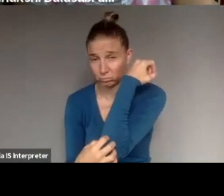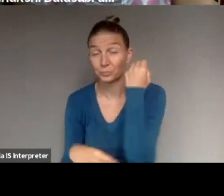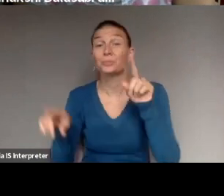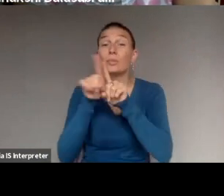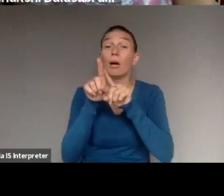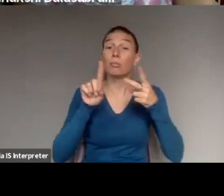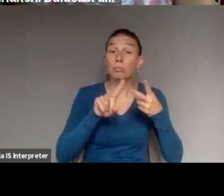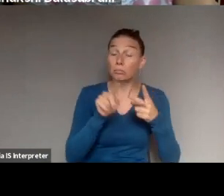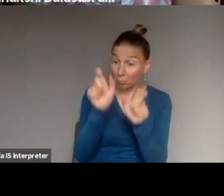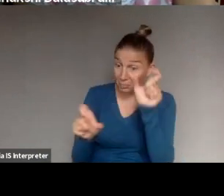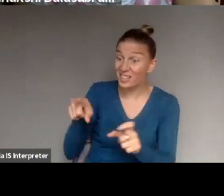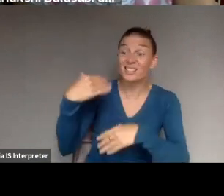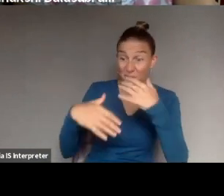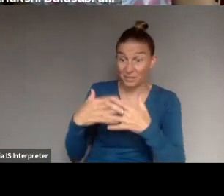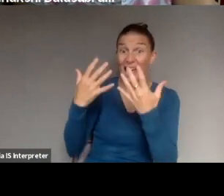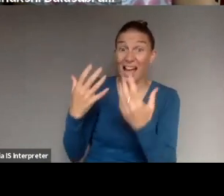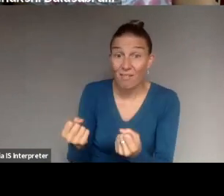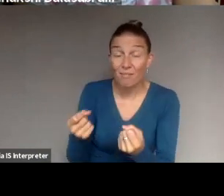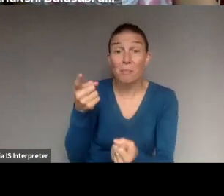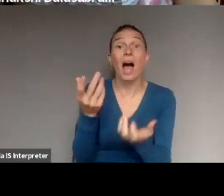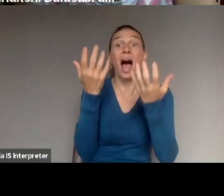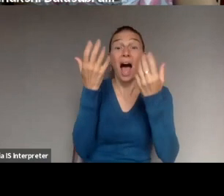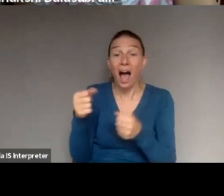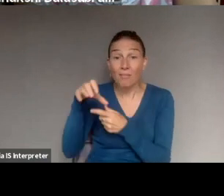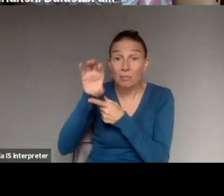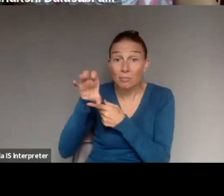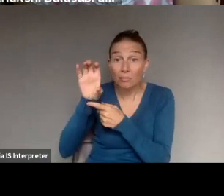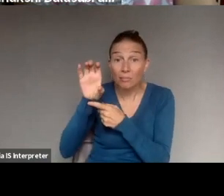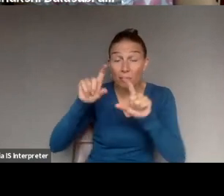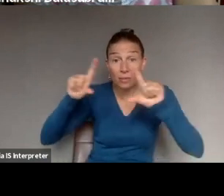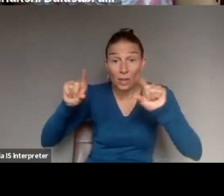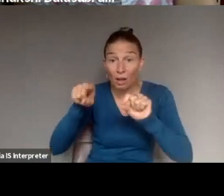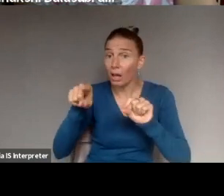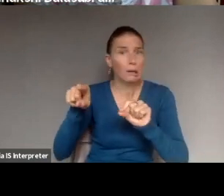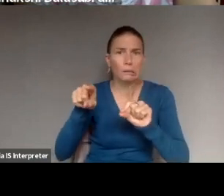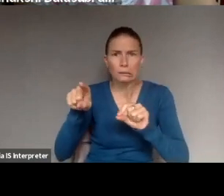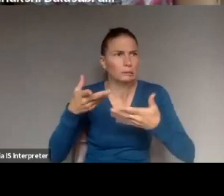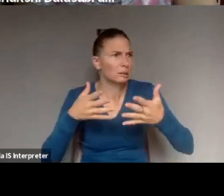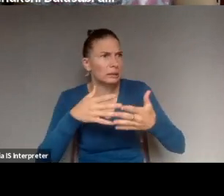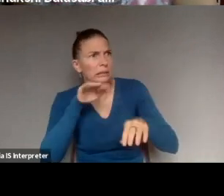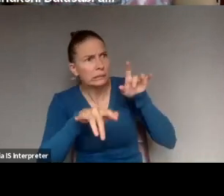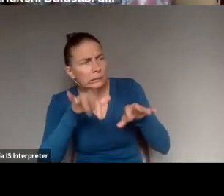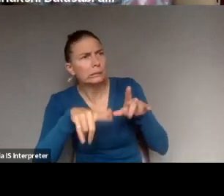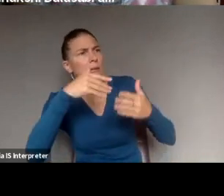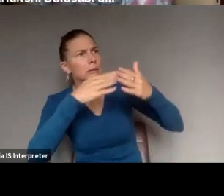And we found that nearly in as many as 34 states, less than 10% of the working-age population